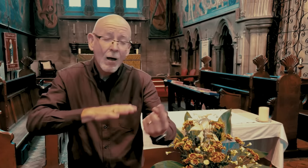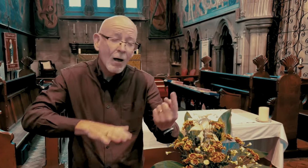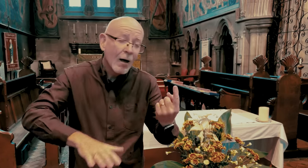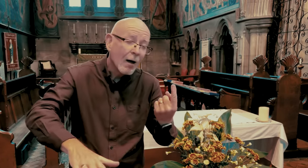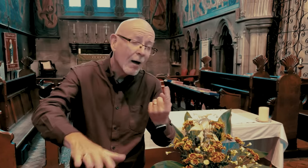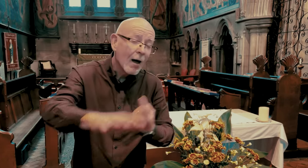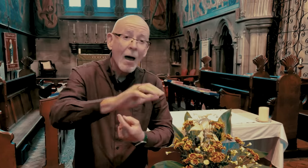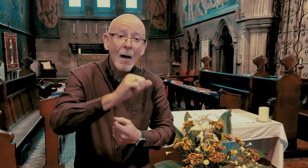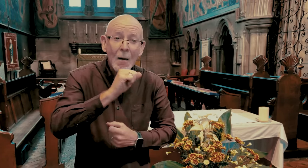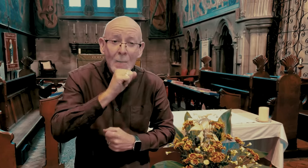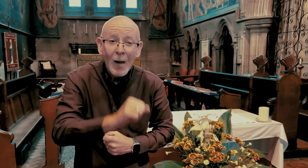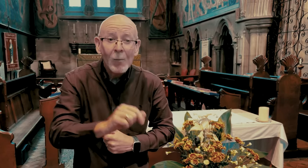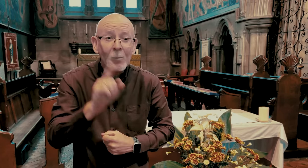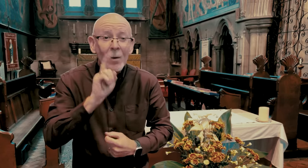both men and women